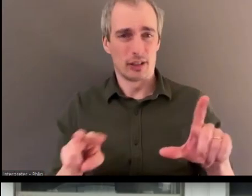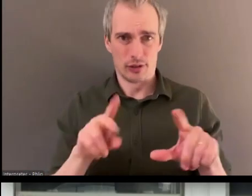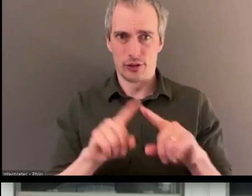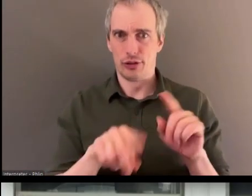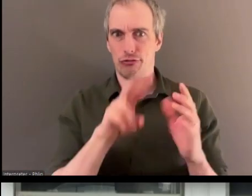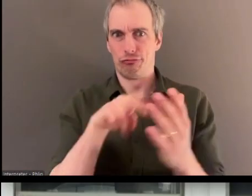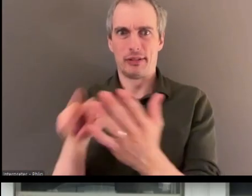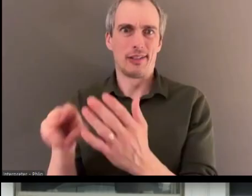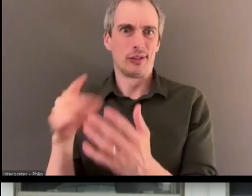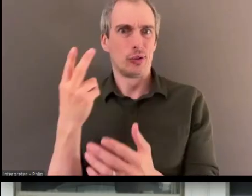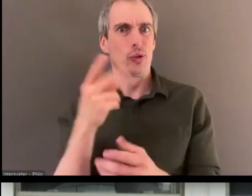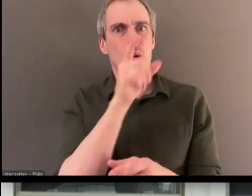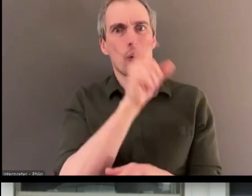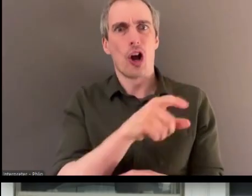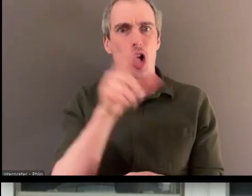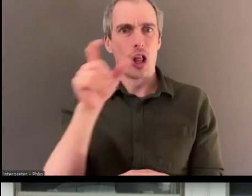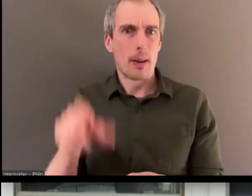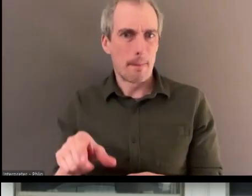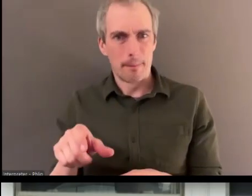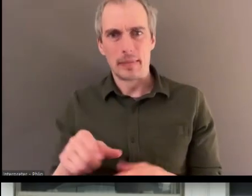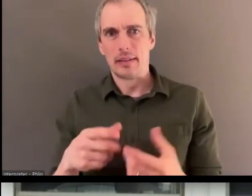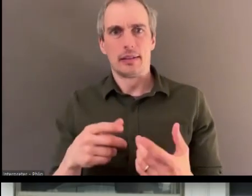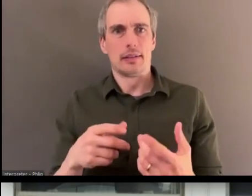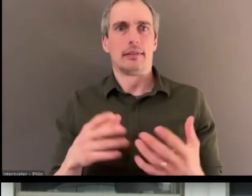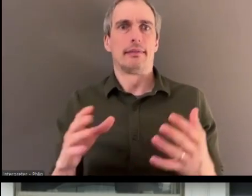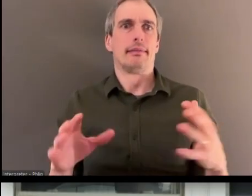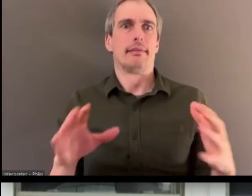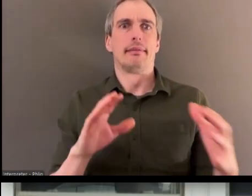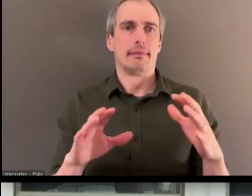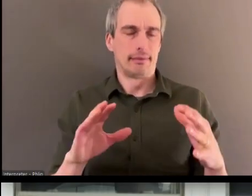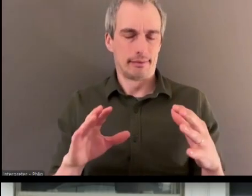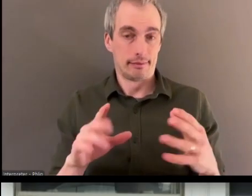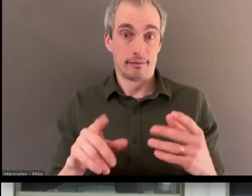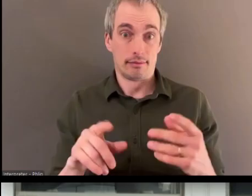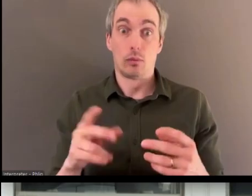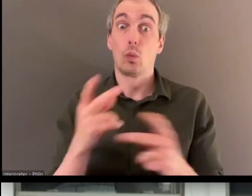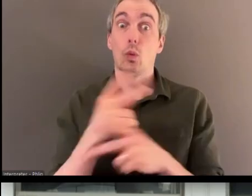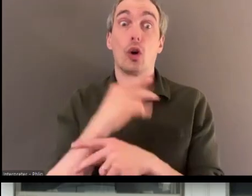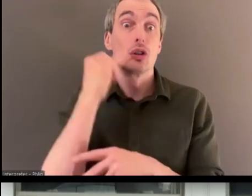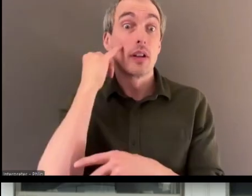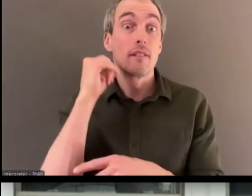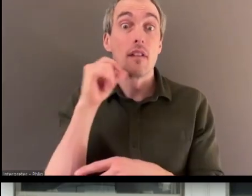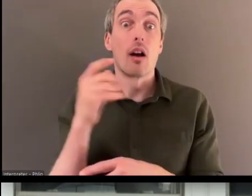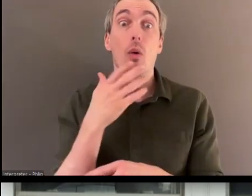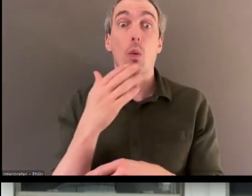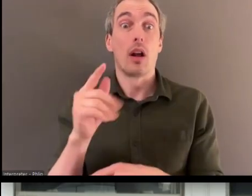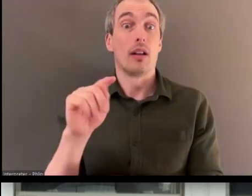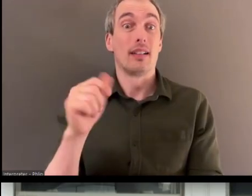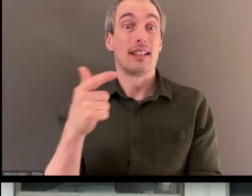So on the screen now, we can see this two column page.